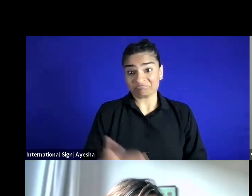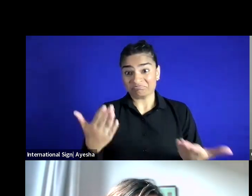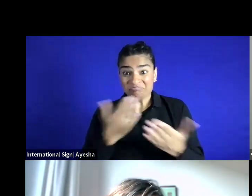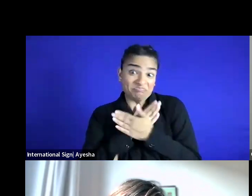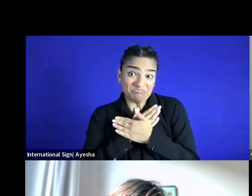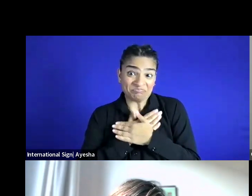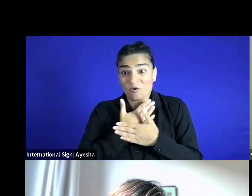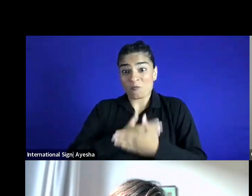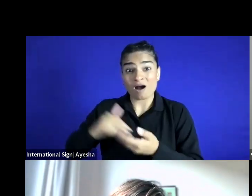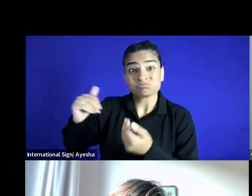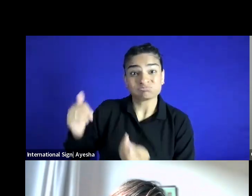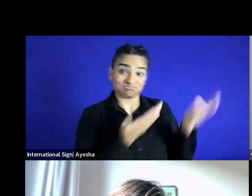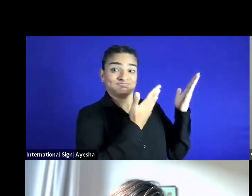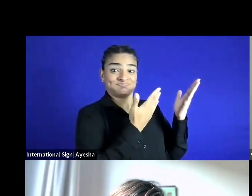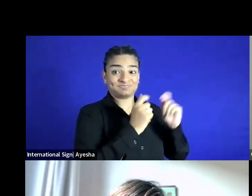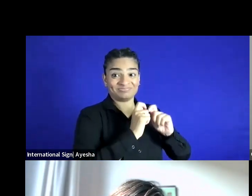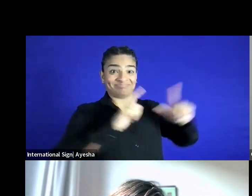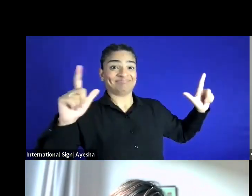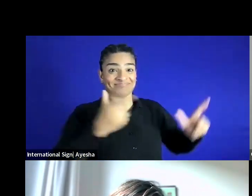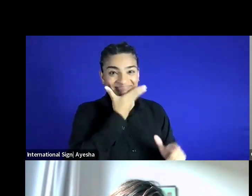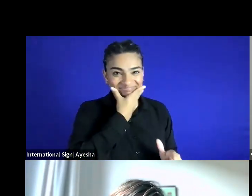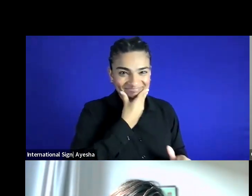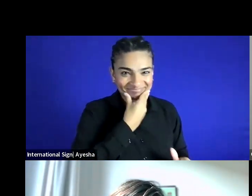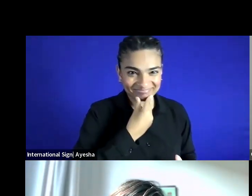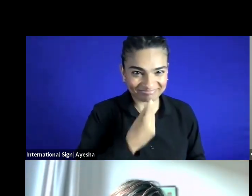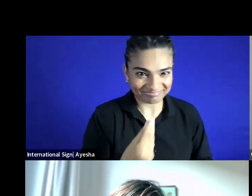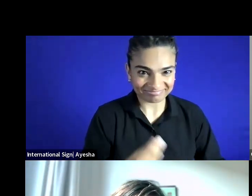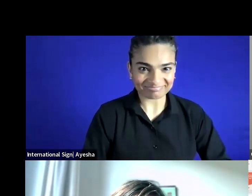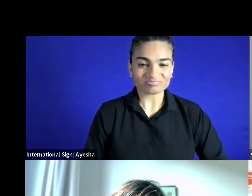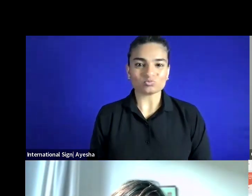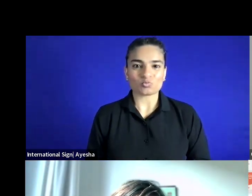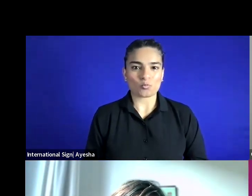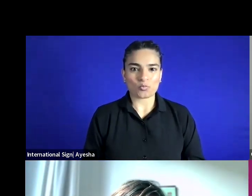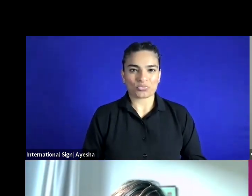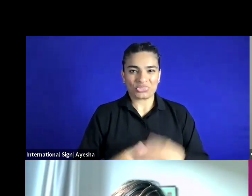From our, amazing tech team. Thank you.